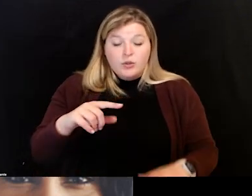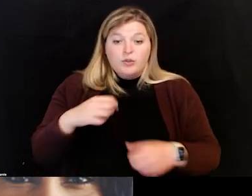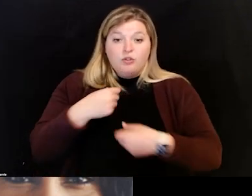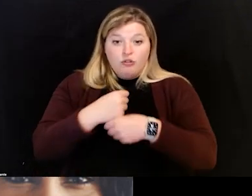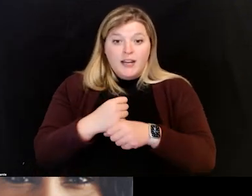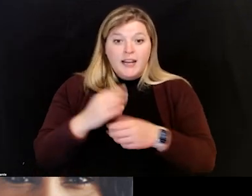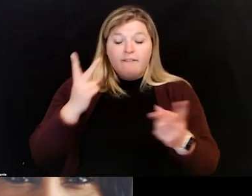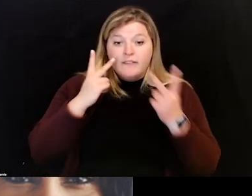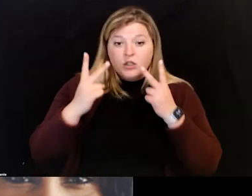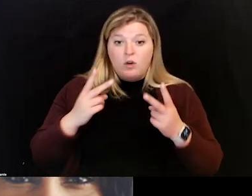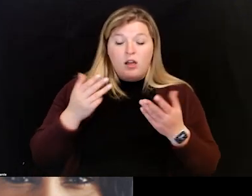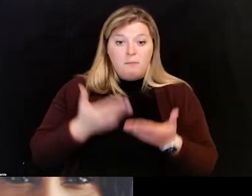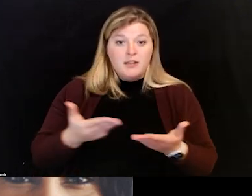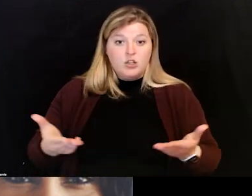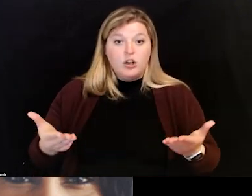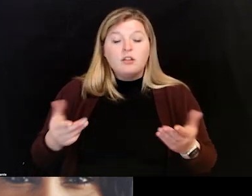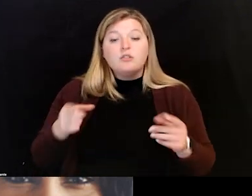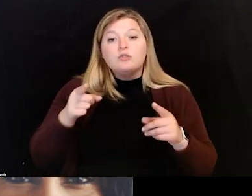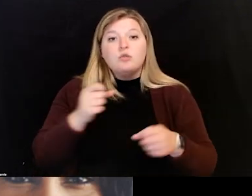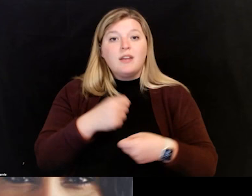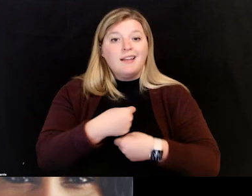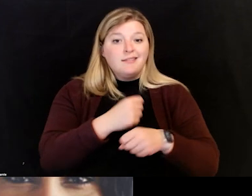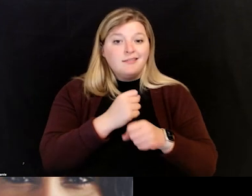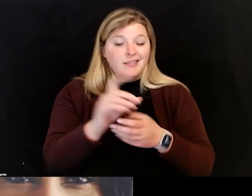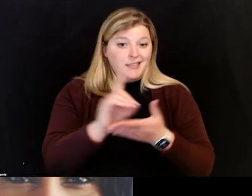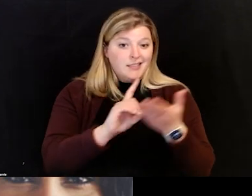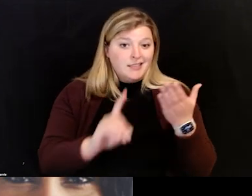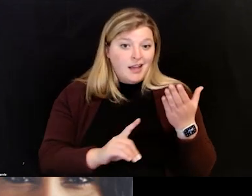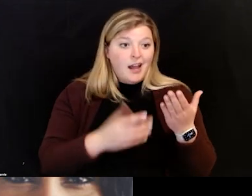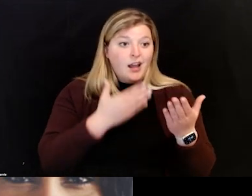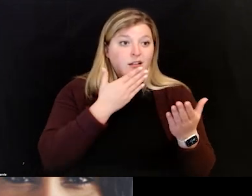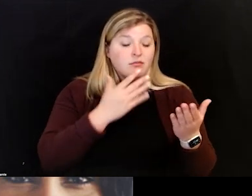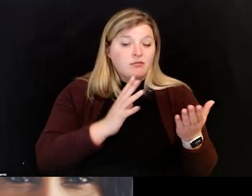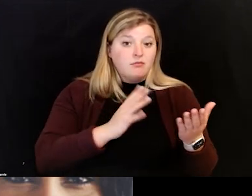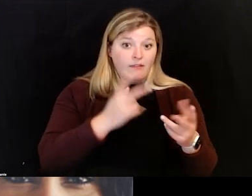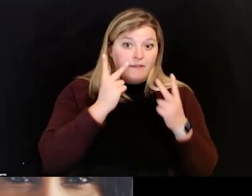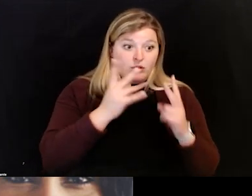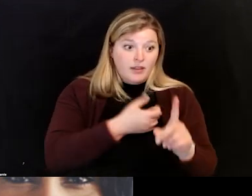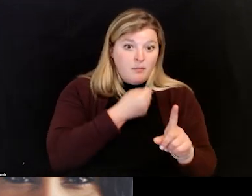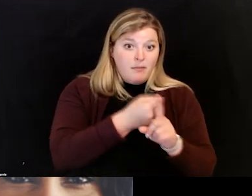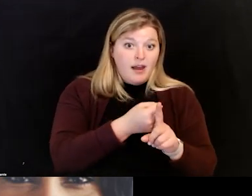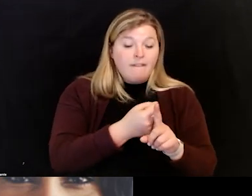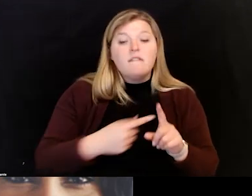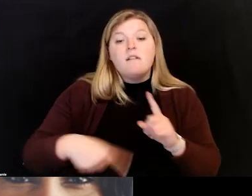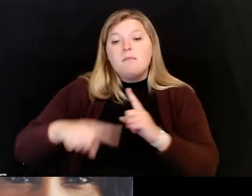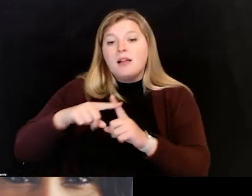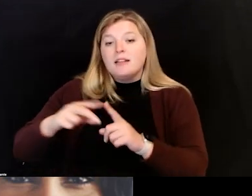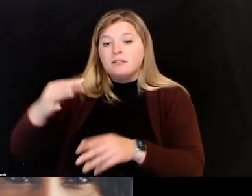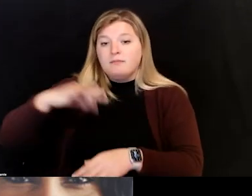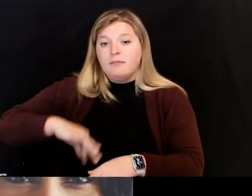can design work that's both visually impactful and useful for everyone. So check out our resource list.